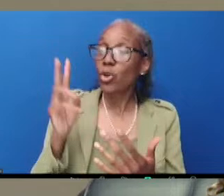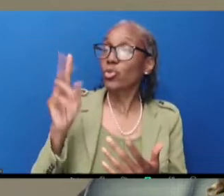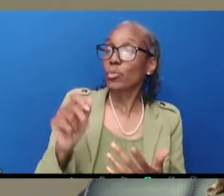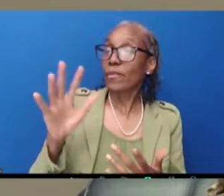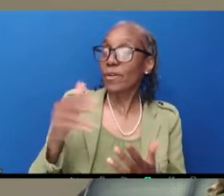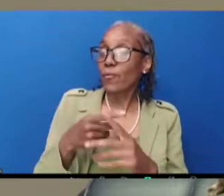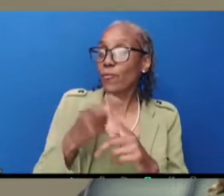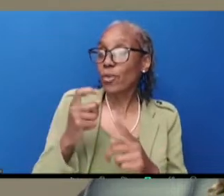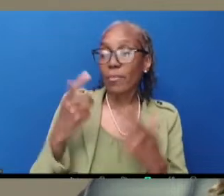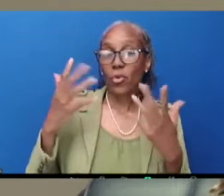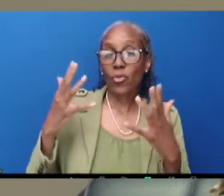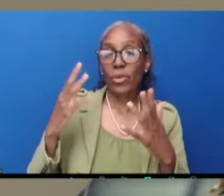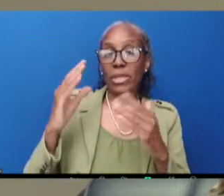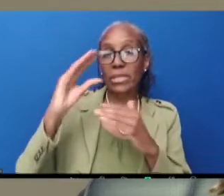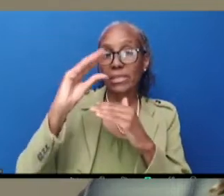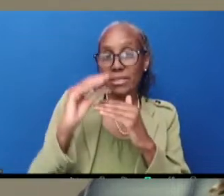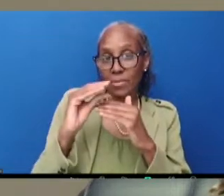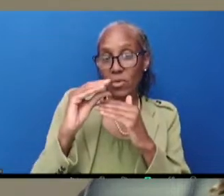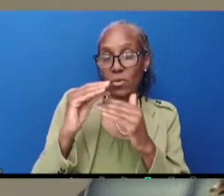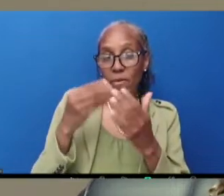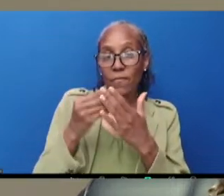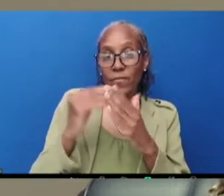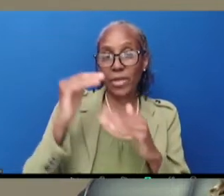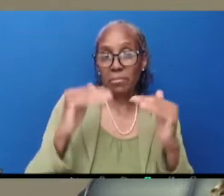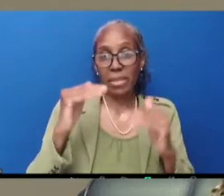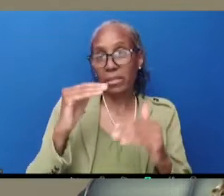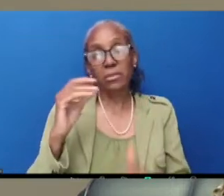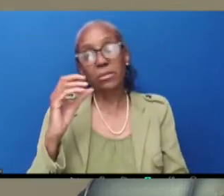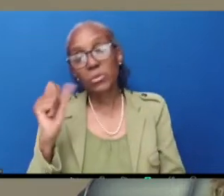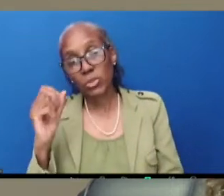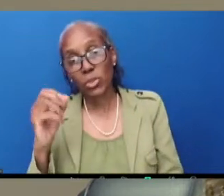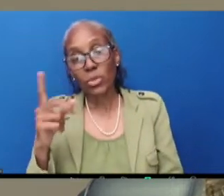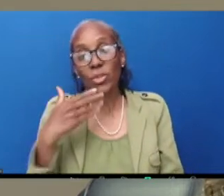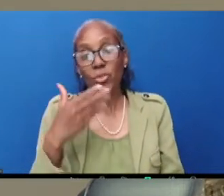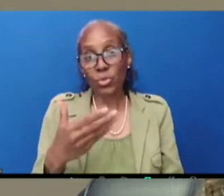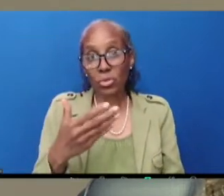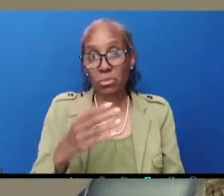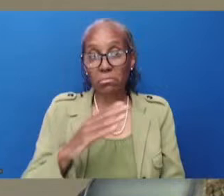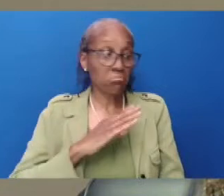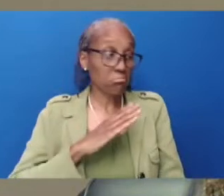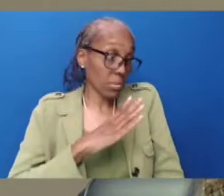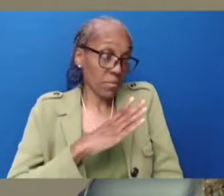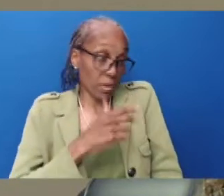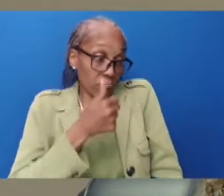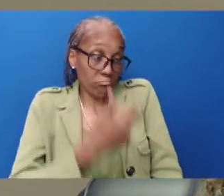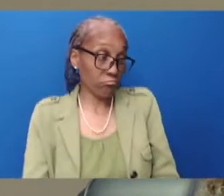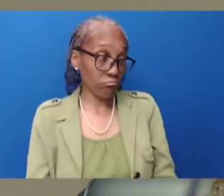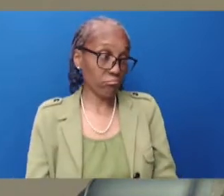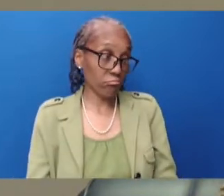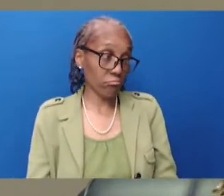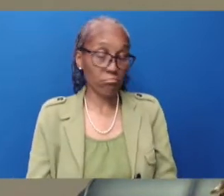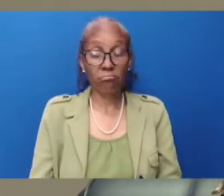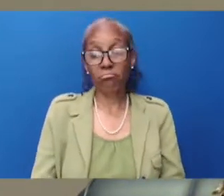THAT'S CORRECT. TAKE WHAT, NOW? 2.5 OUT OF